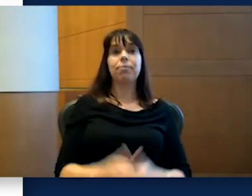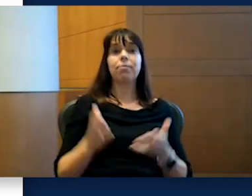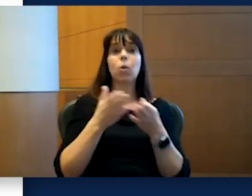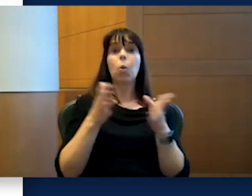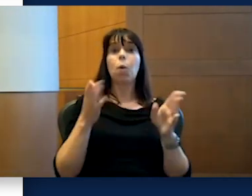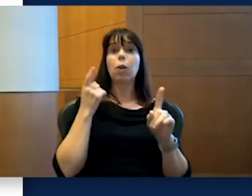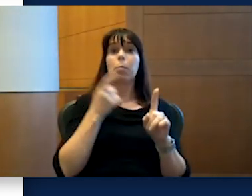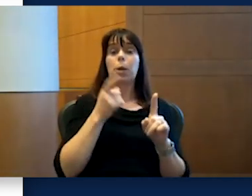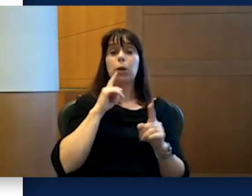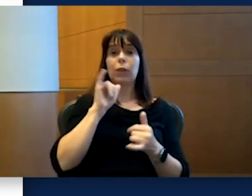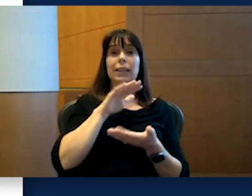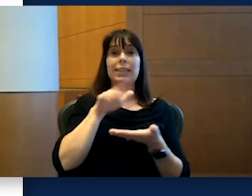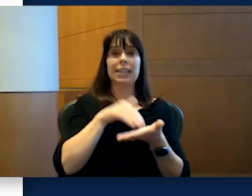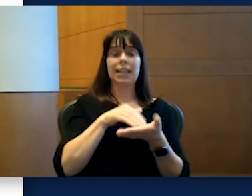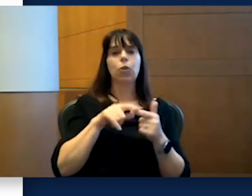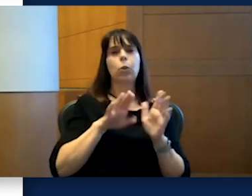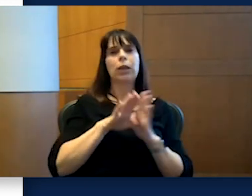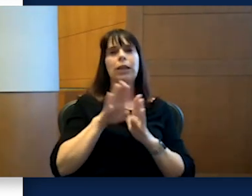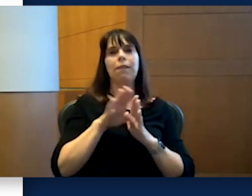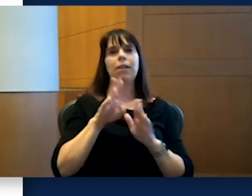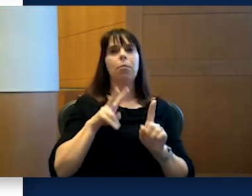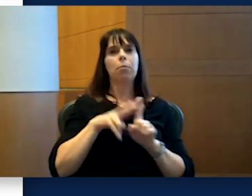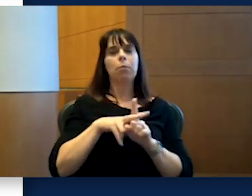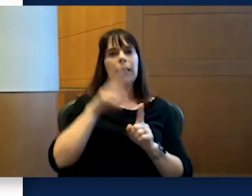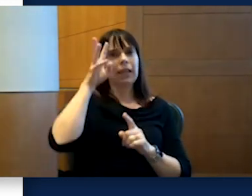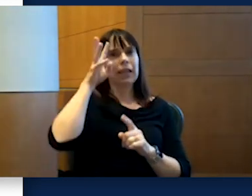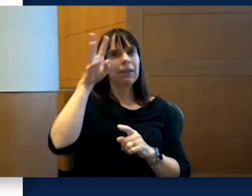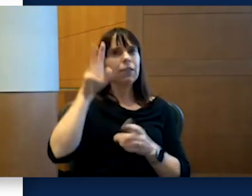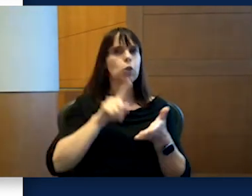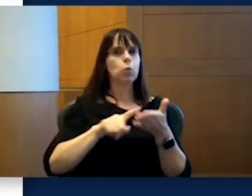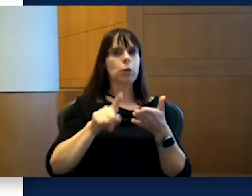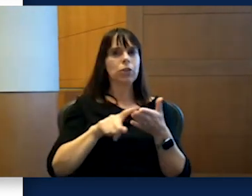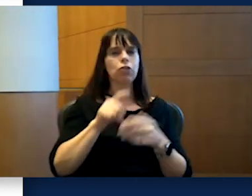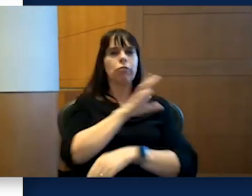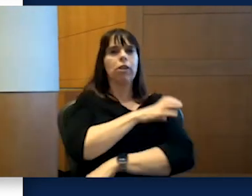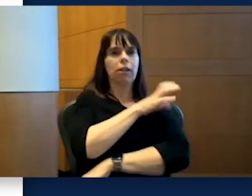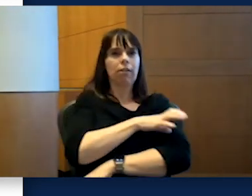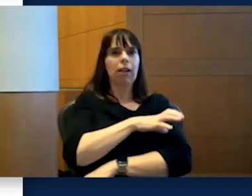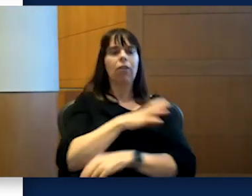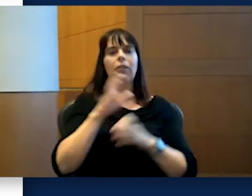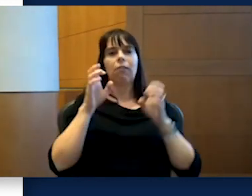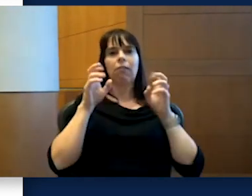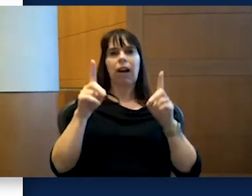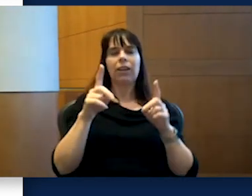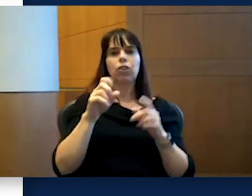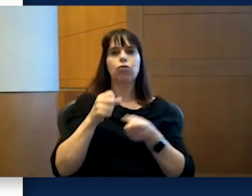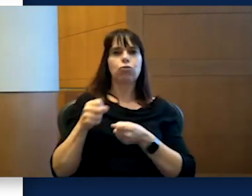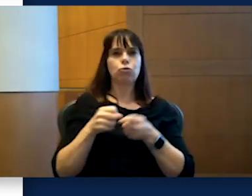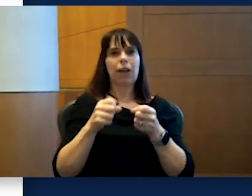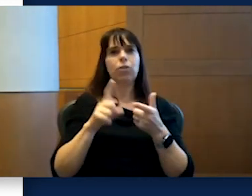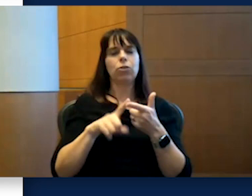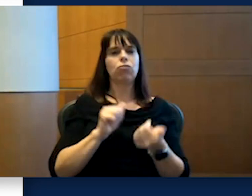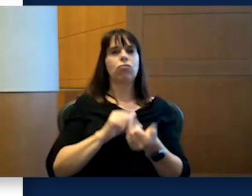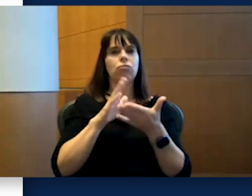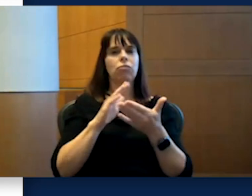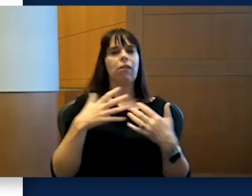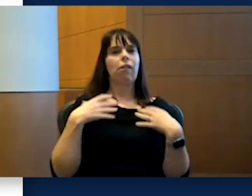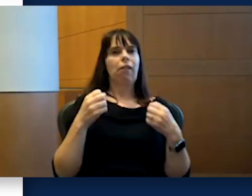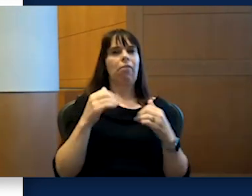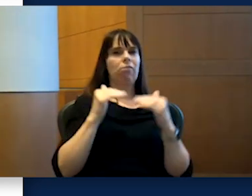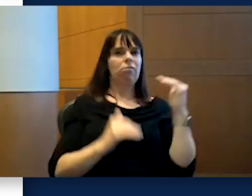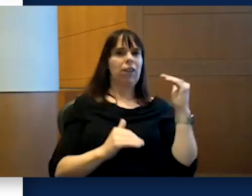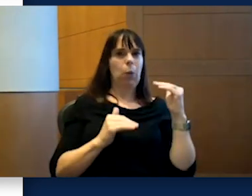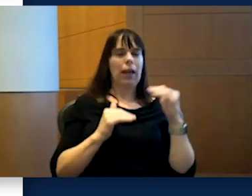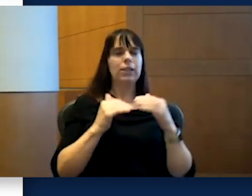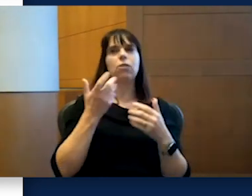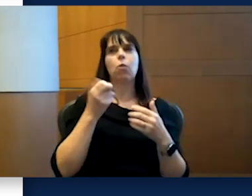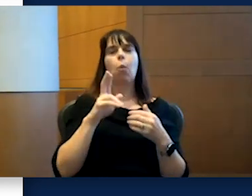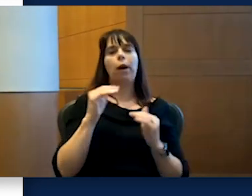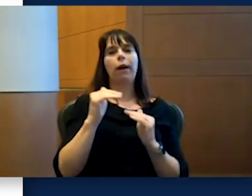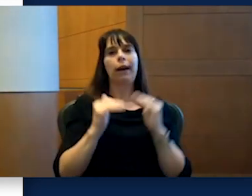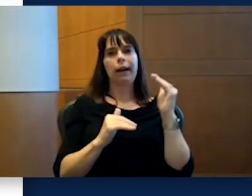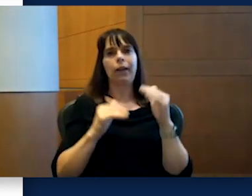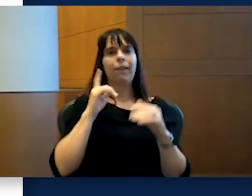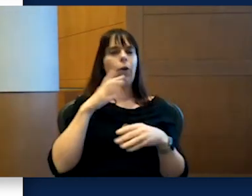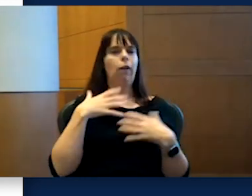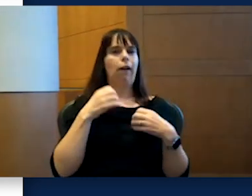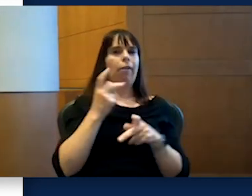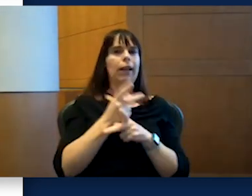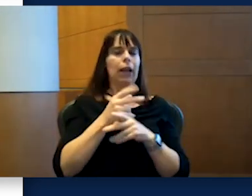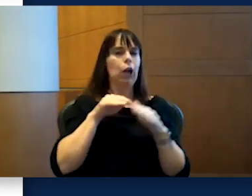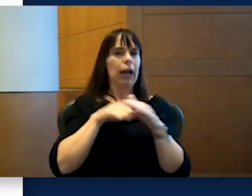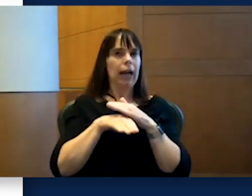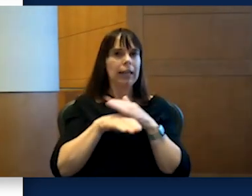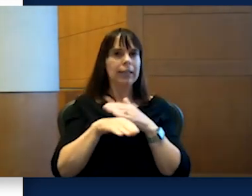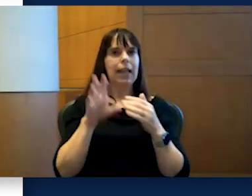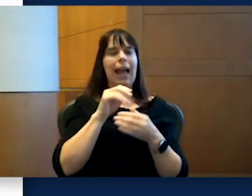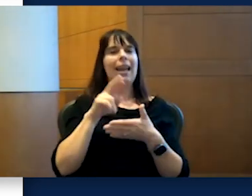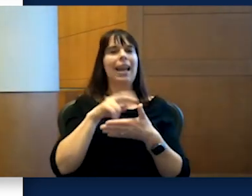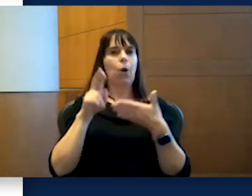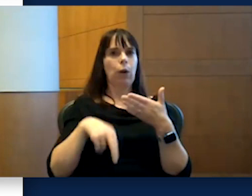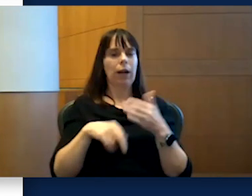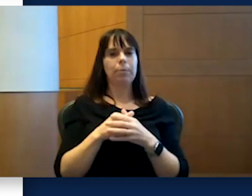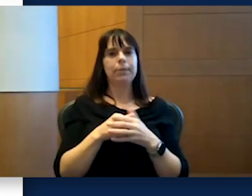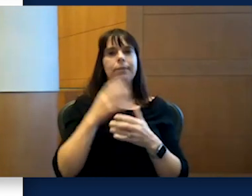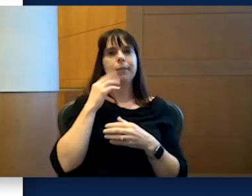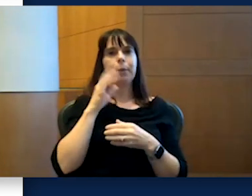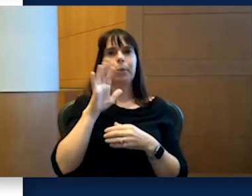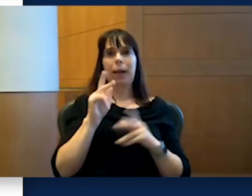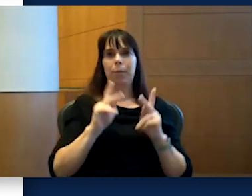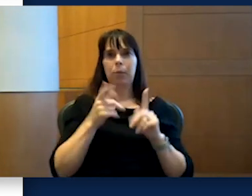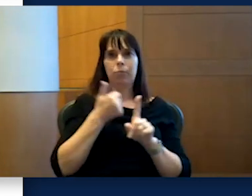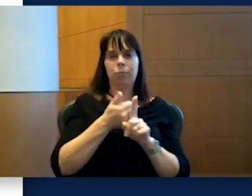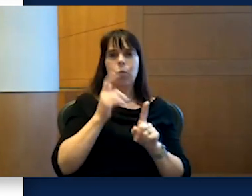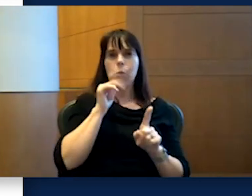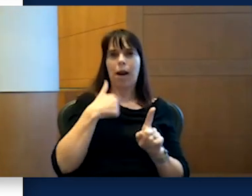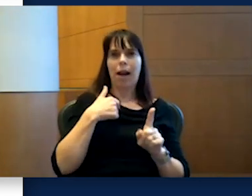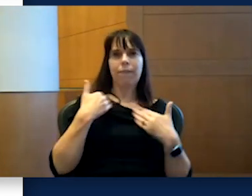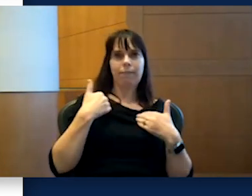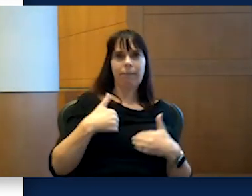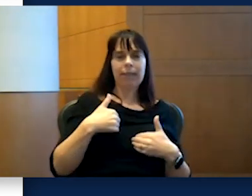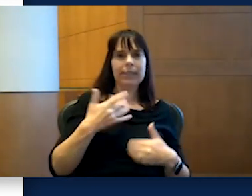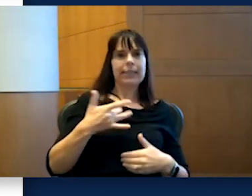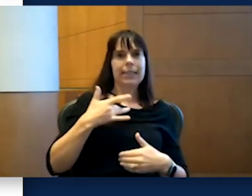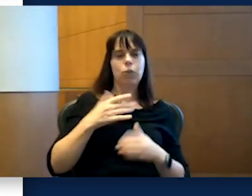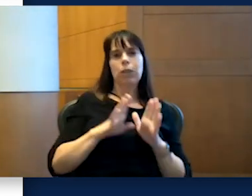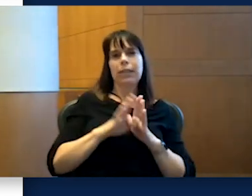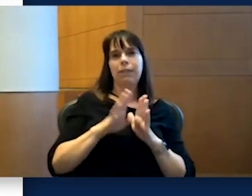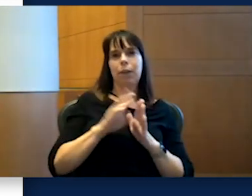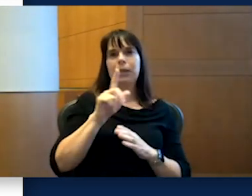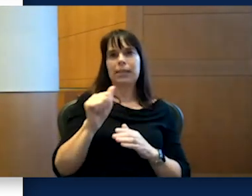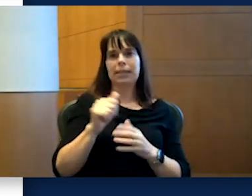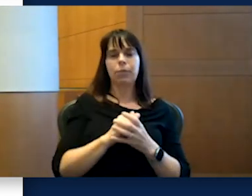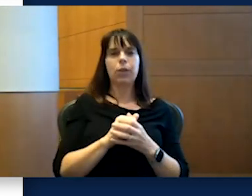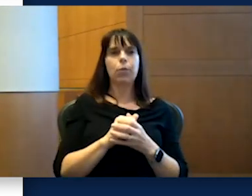So the overall mission of the Center is to develop and apply innovative research, clinical, and educational strategies to address inequities in healthcare access quality and outcomes experienced by individuals with physical, sensory, and developmental disabilities across the lifespan.